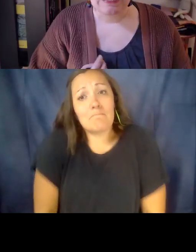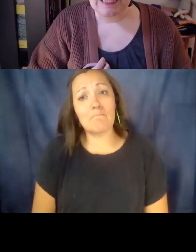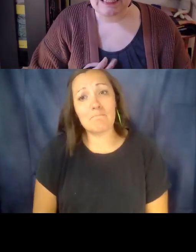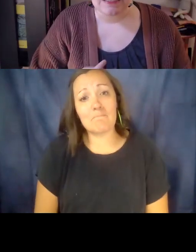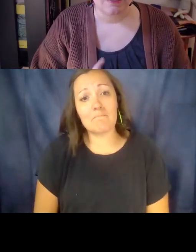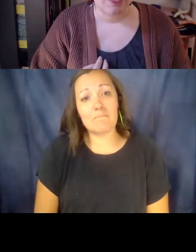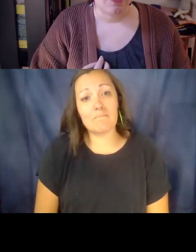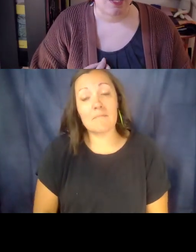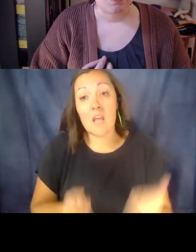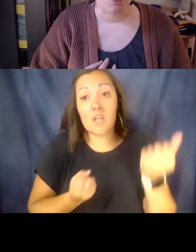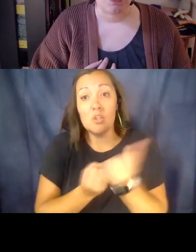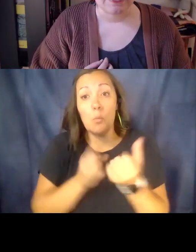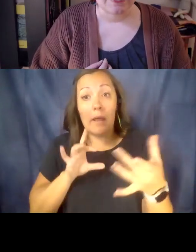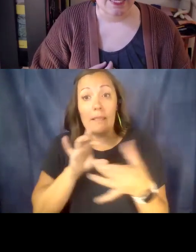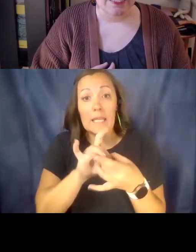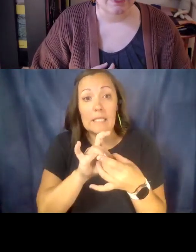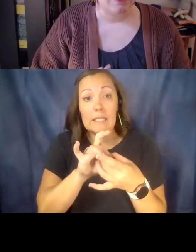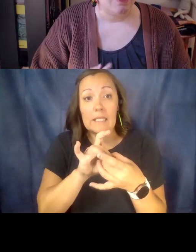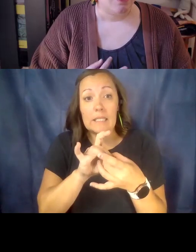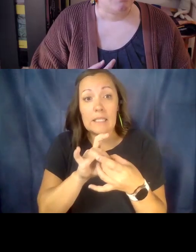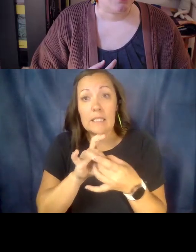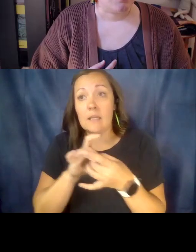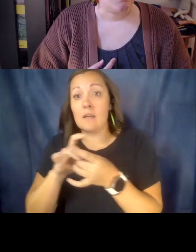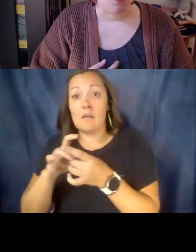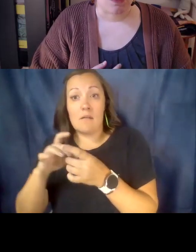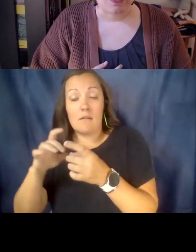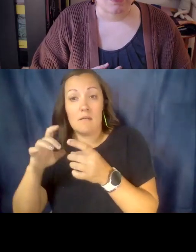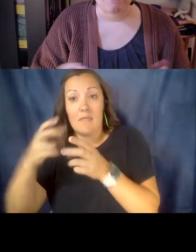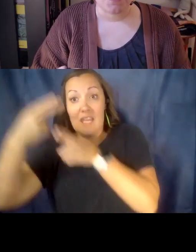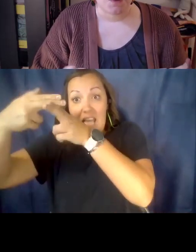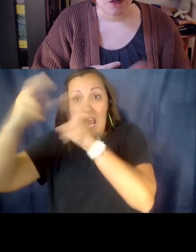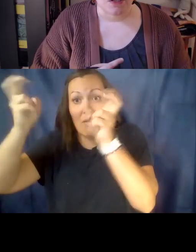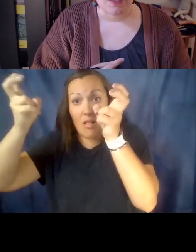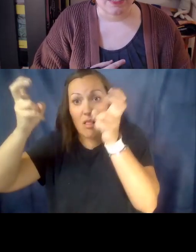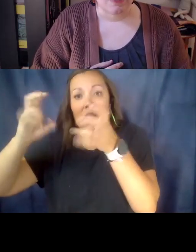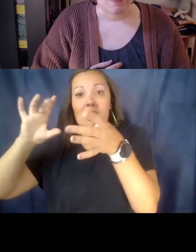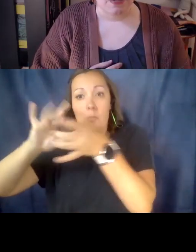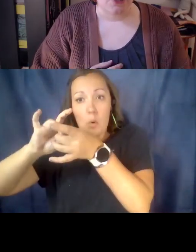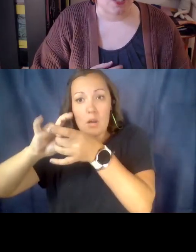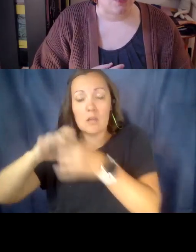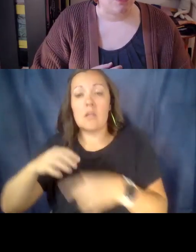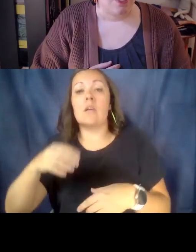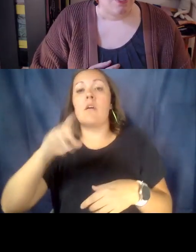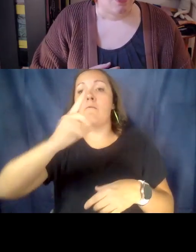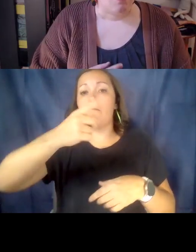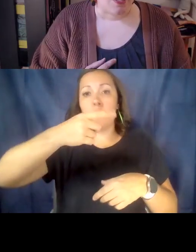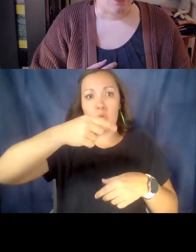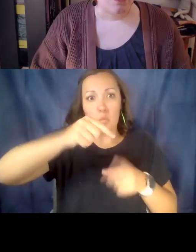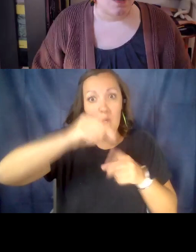link. I have support as a heading. I have support as the first word in the page title. I also went